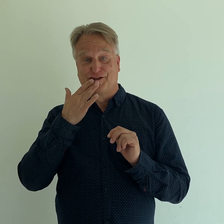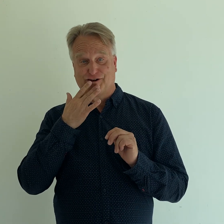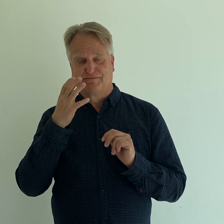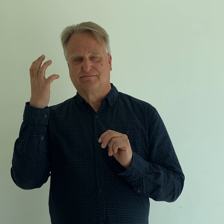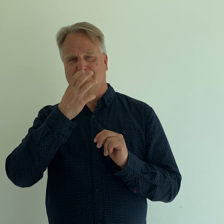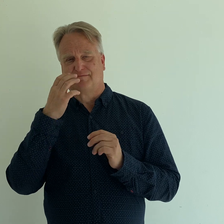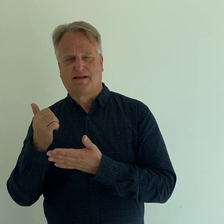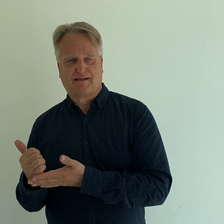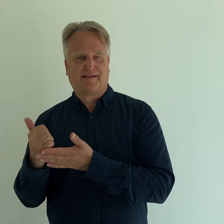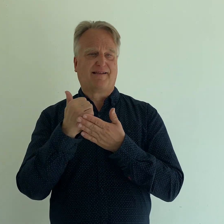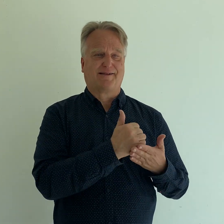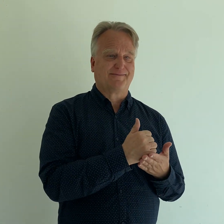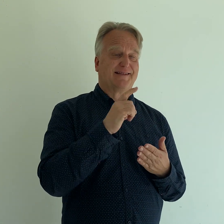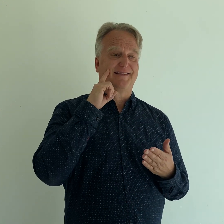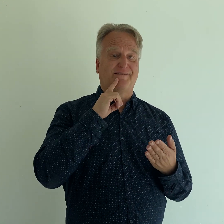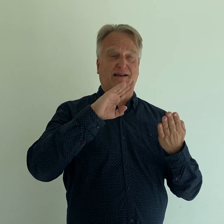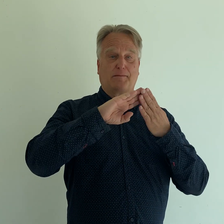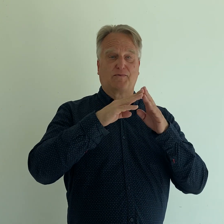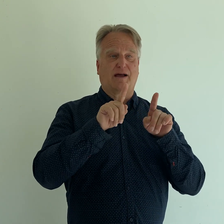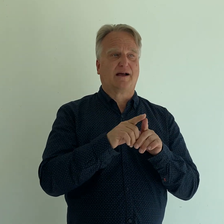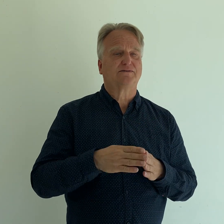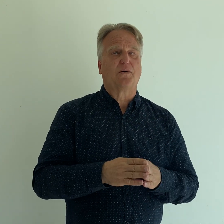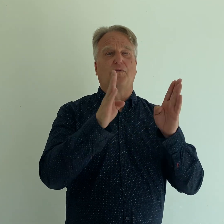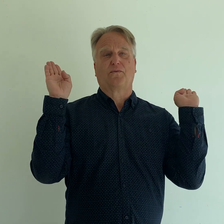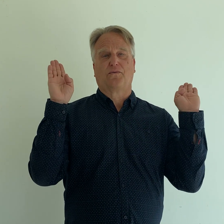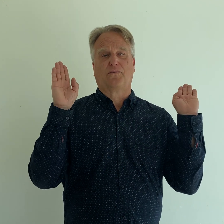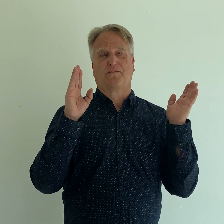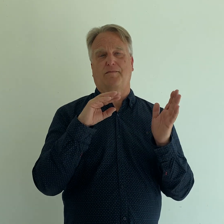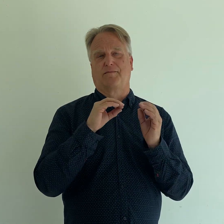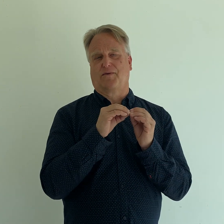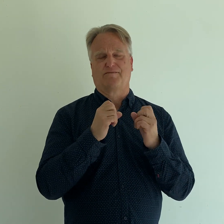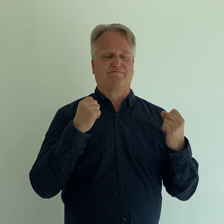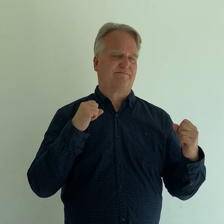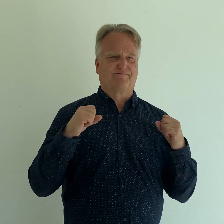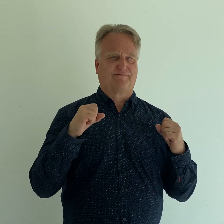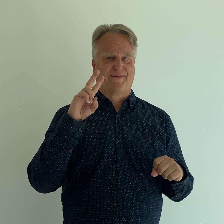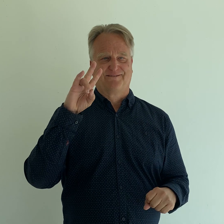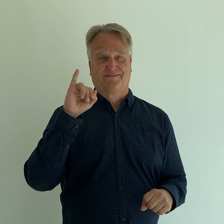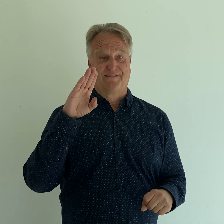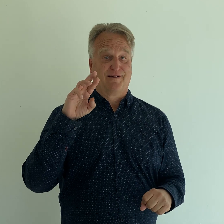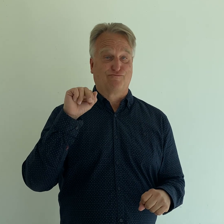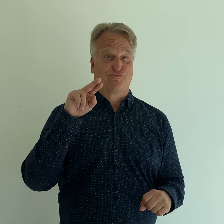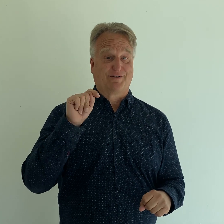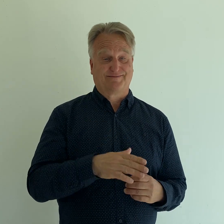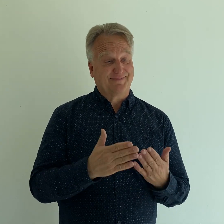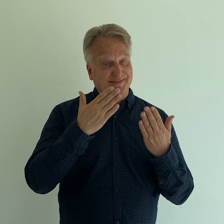Deaf people of color have contributed greatly to the overall vibrancy of the Deaf community.